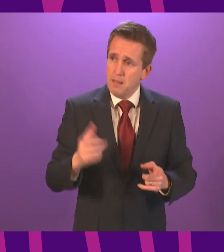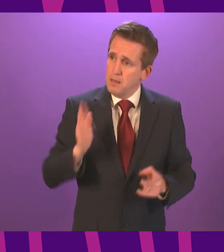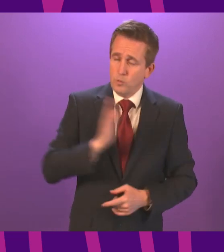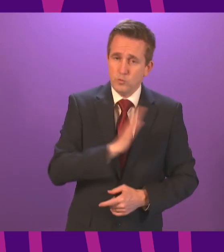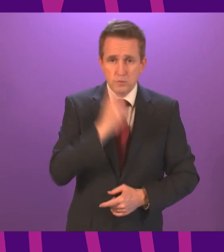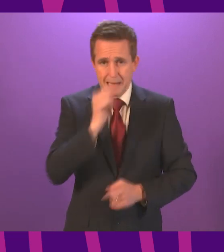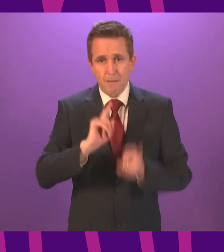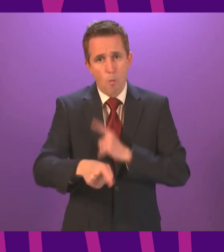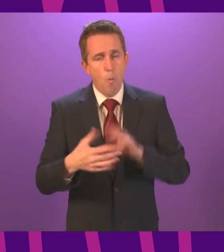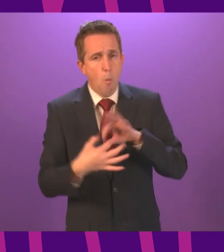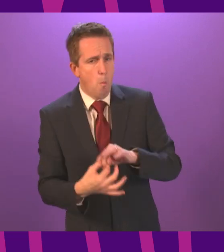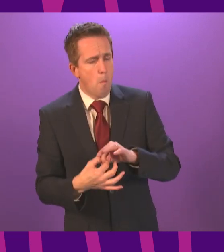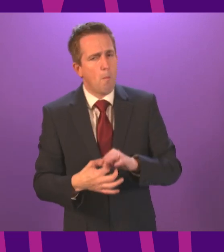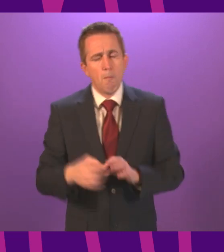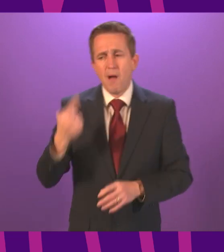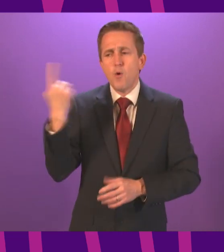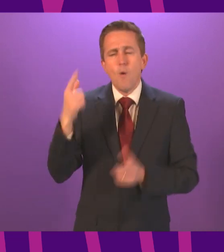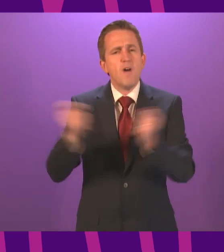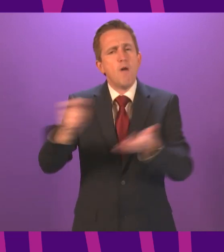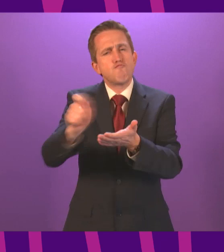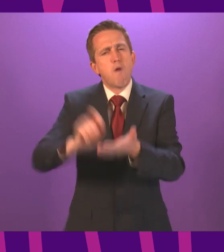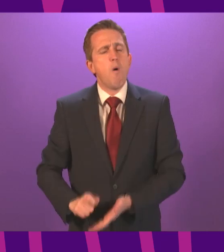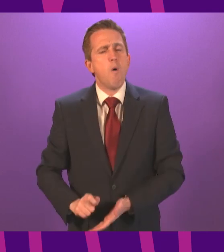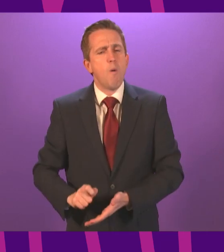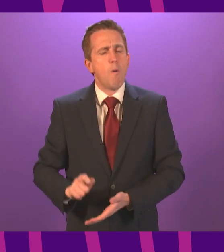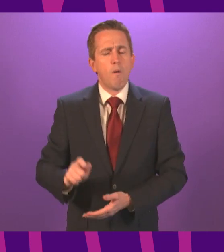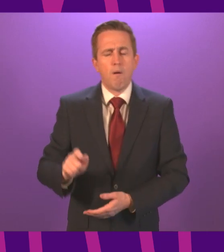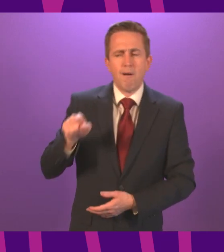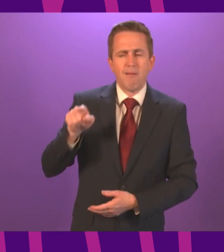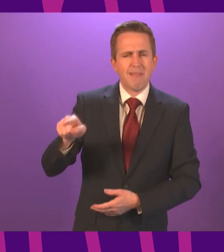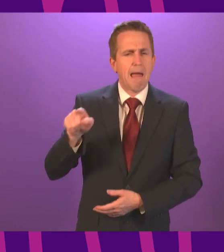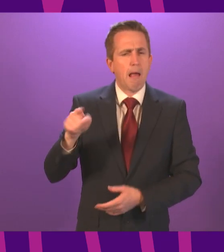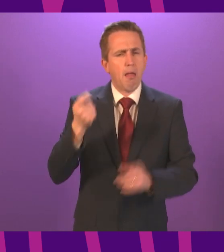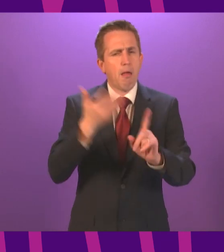that reported that, there is no dubiety about that.